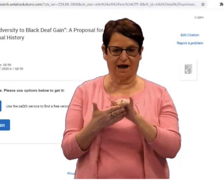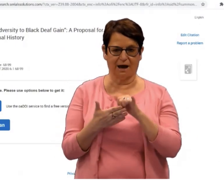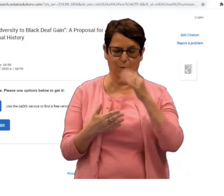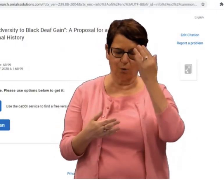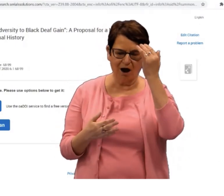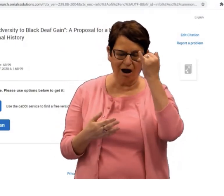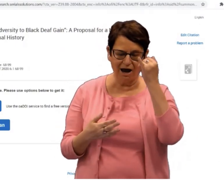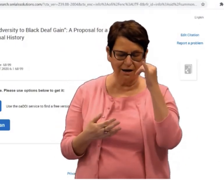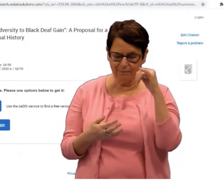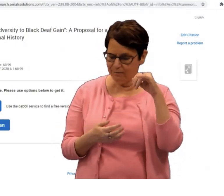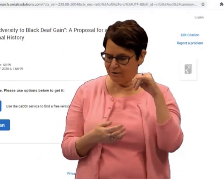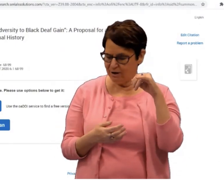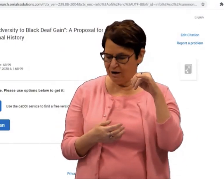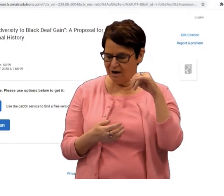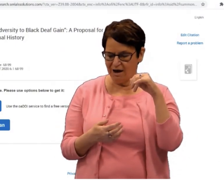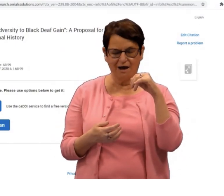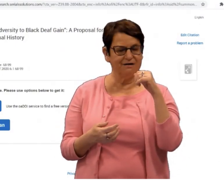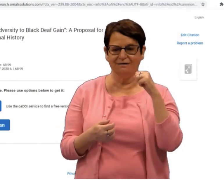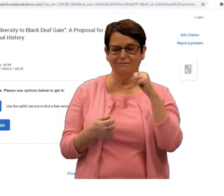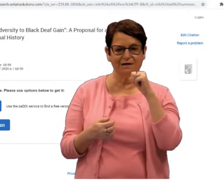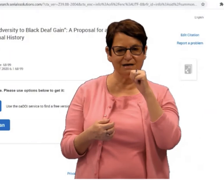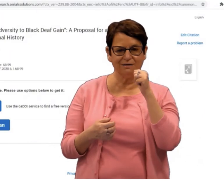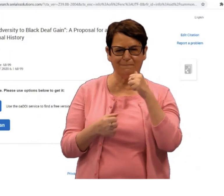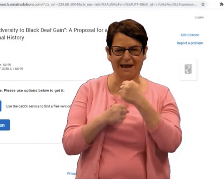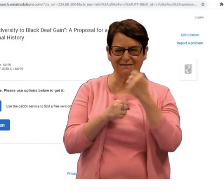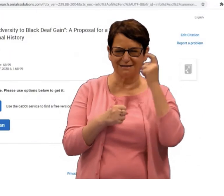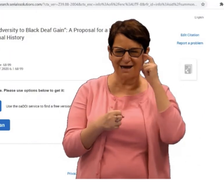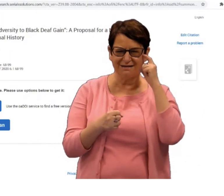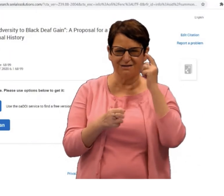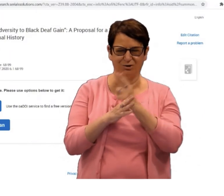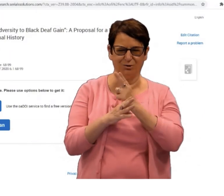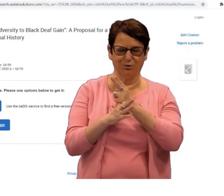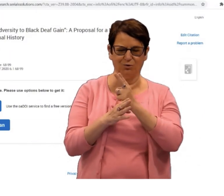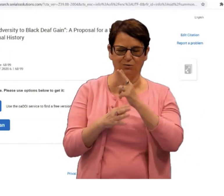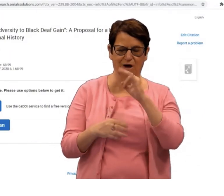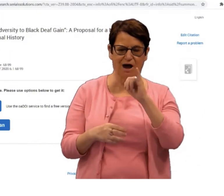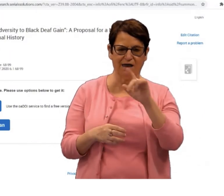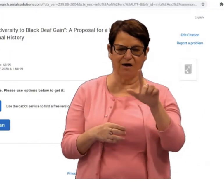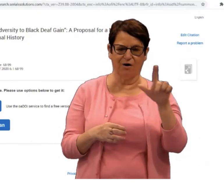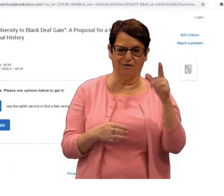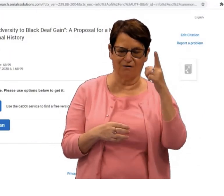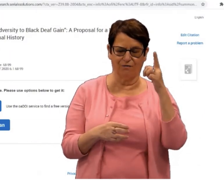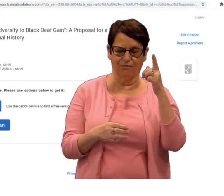If you have the open access option, go ahead and click that.